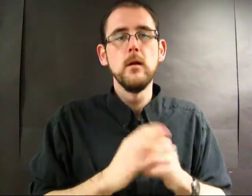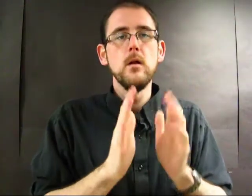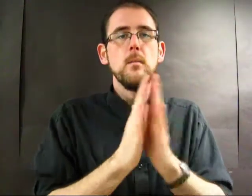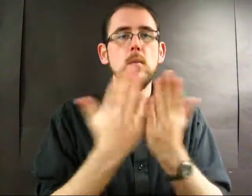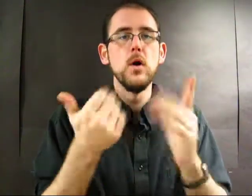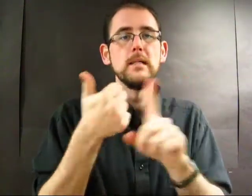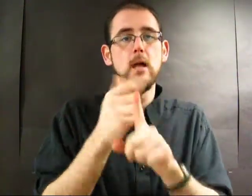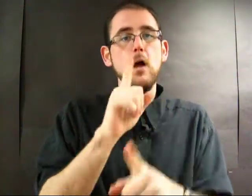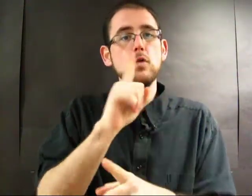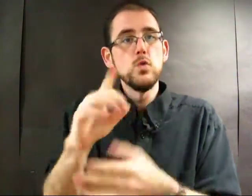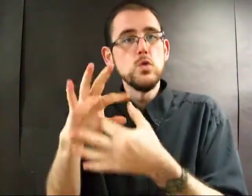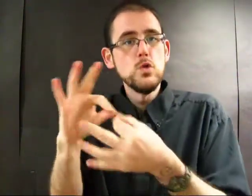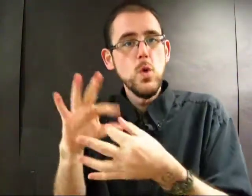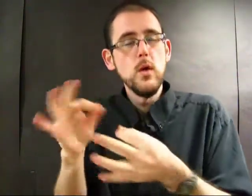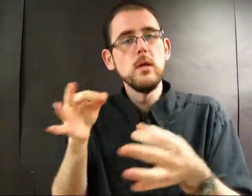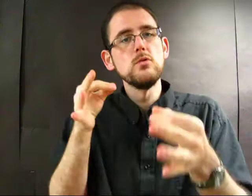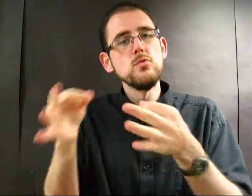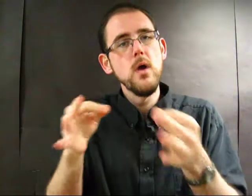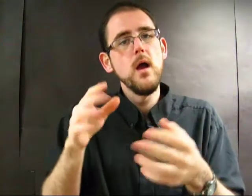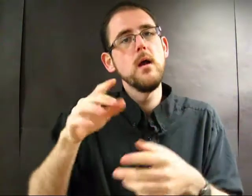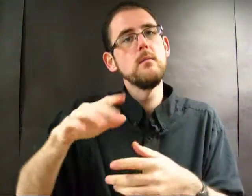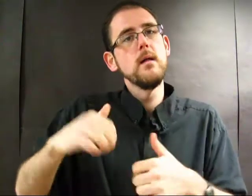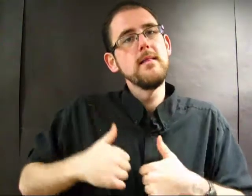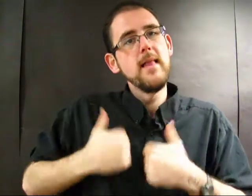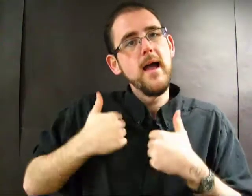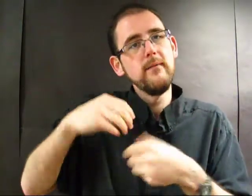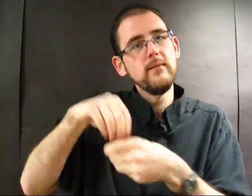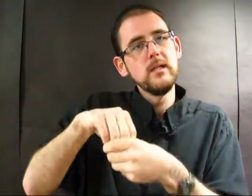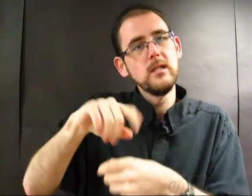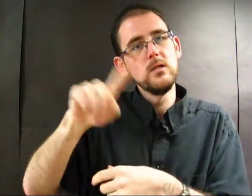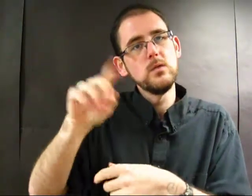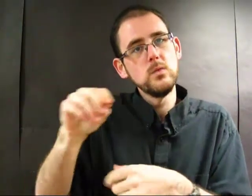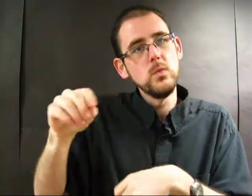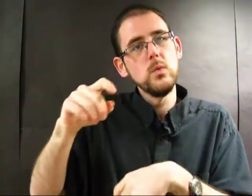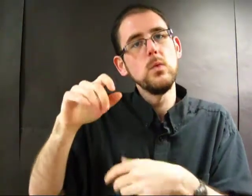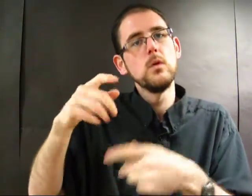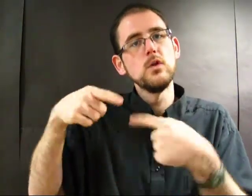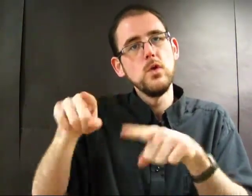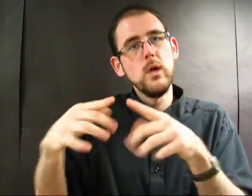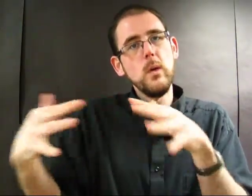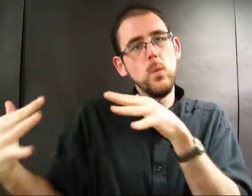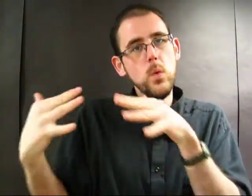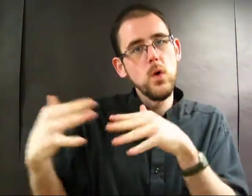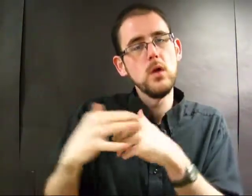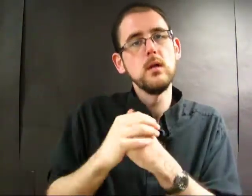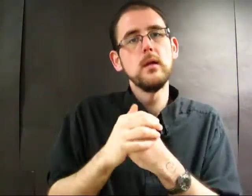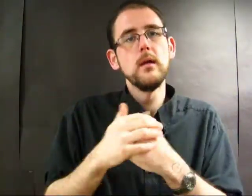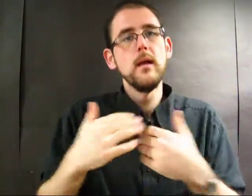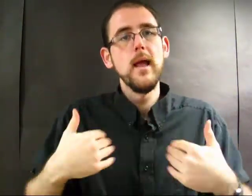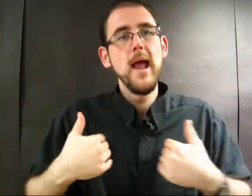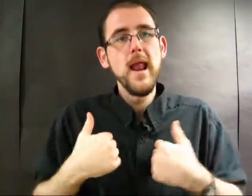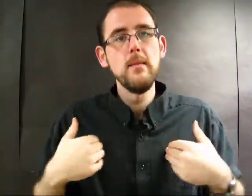The book is a true story that describes life in the zoo during the war, after the animals